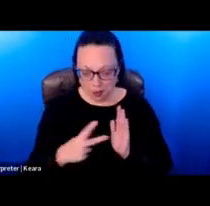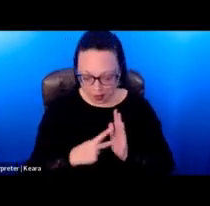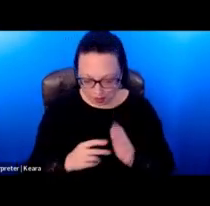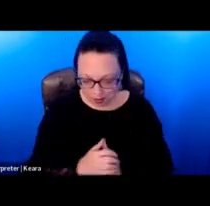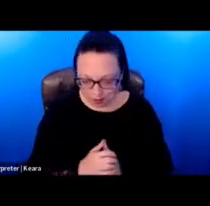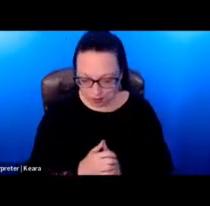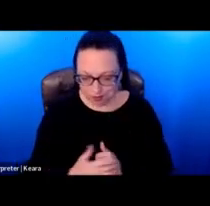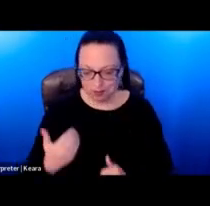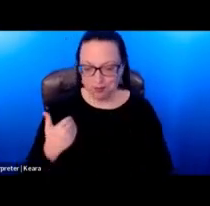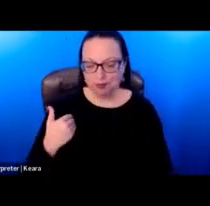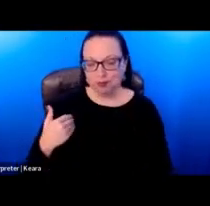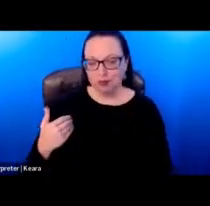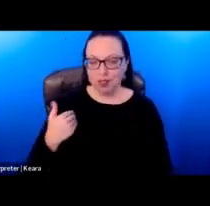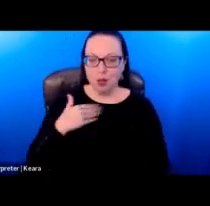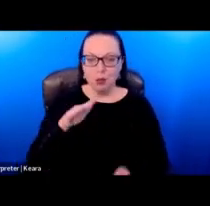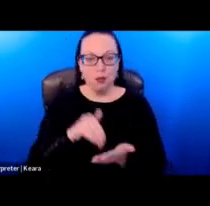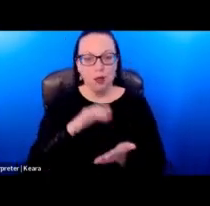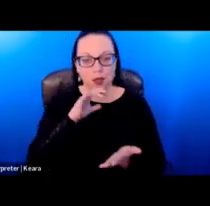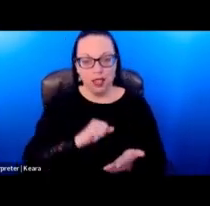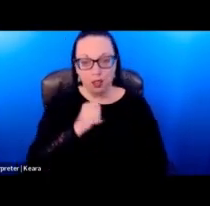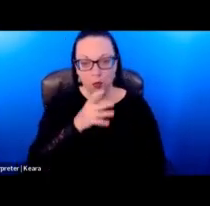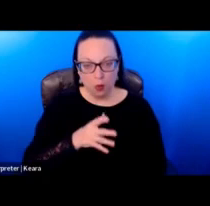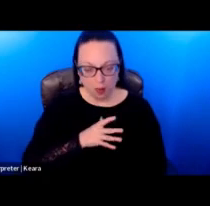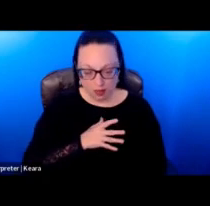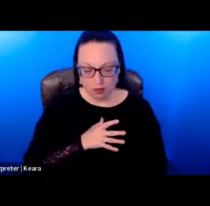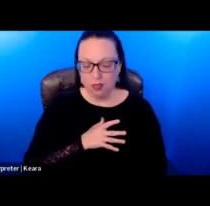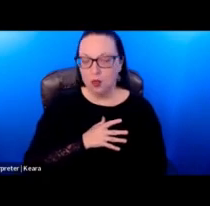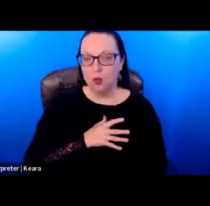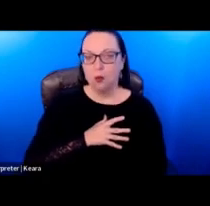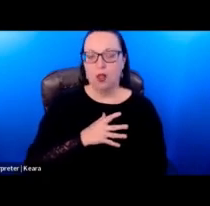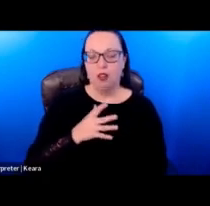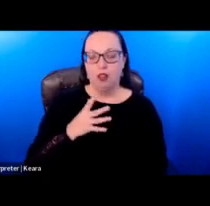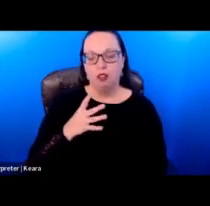tan sweater on and an ACL screen